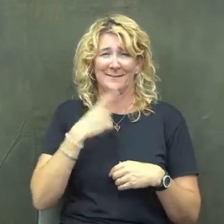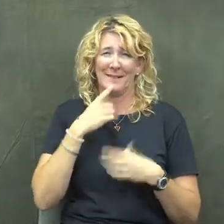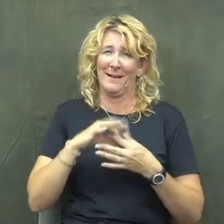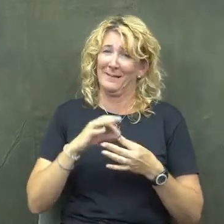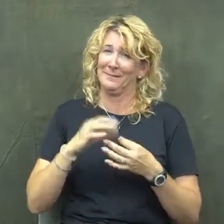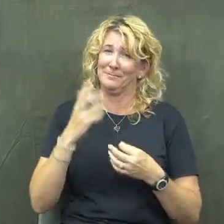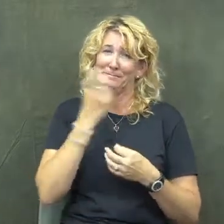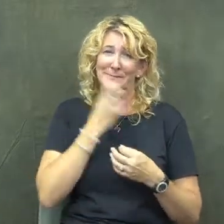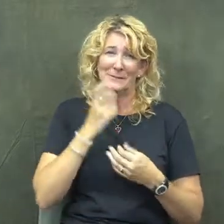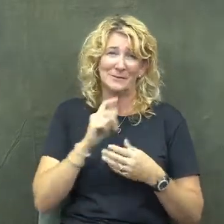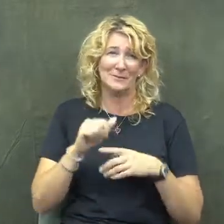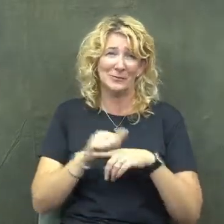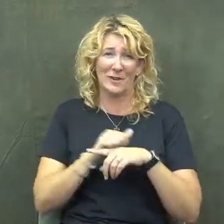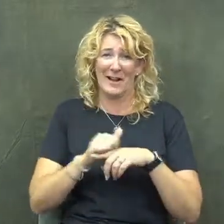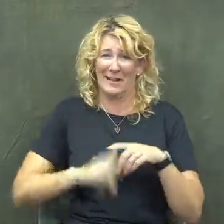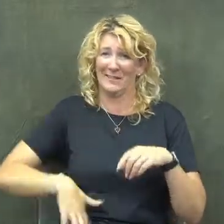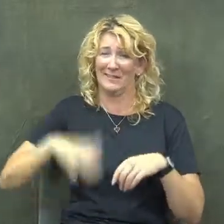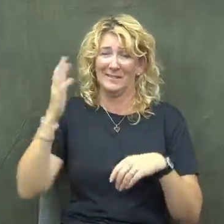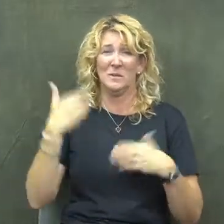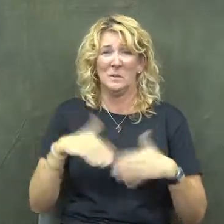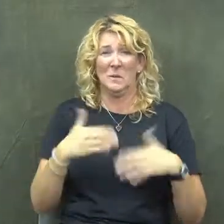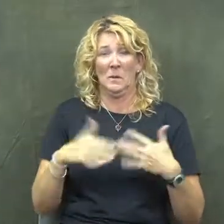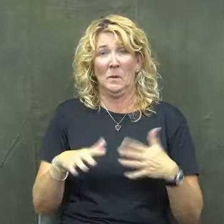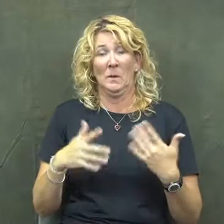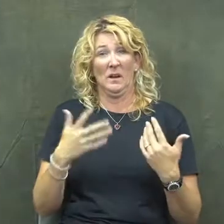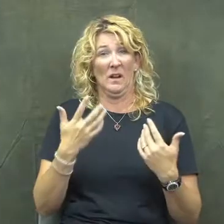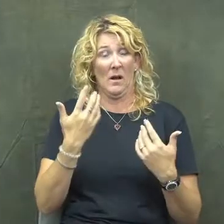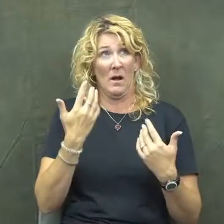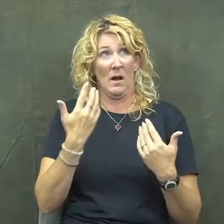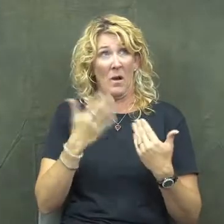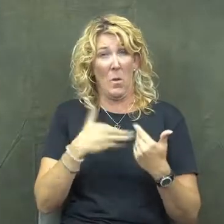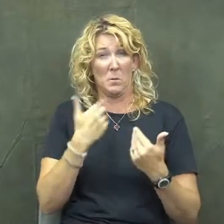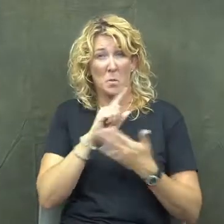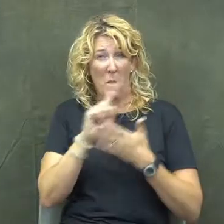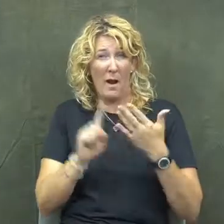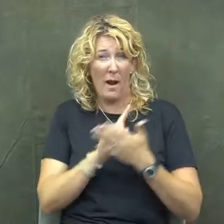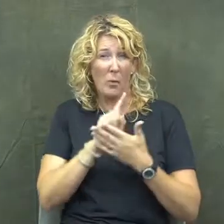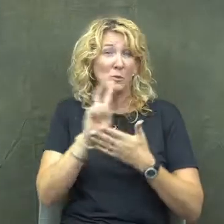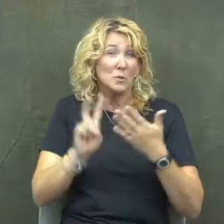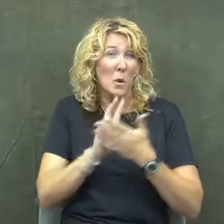And I must comment that the speech training that I had all of my life,